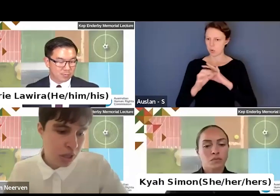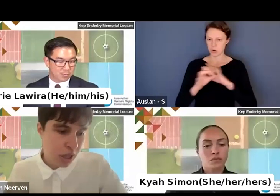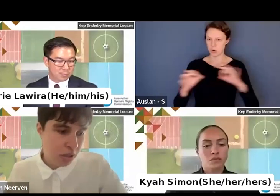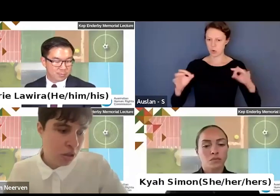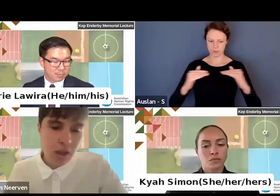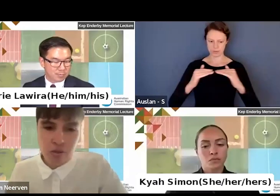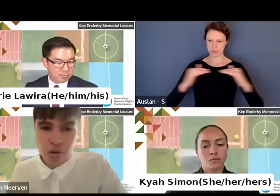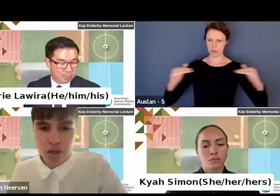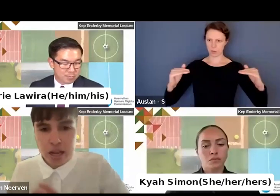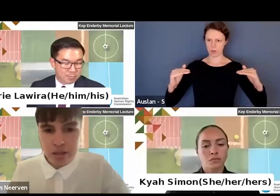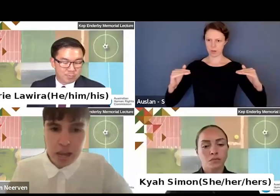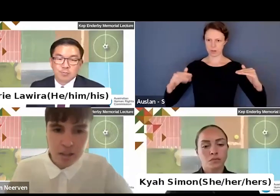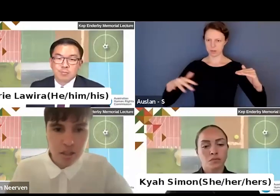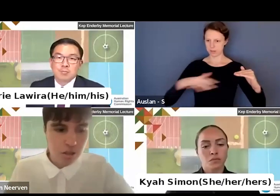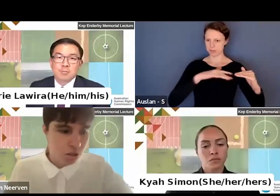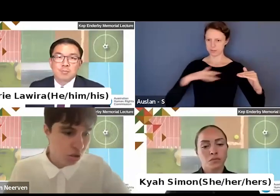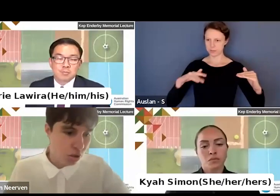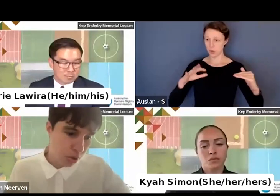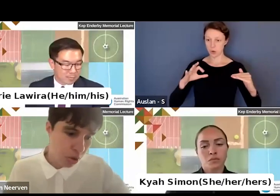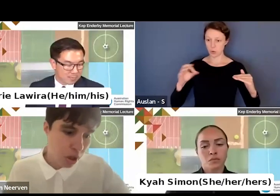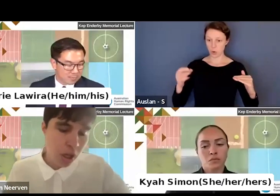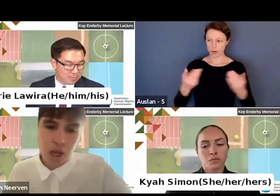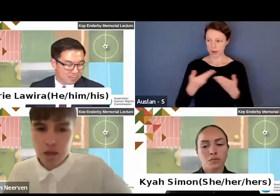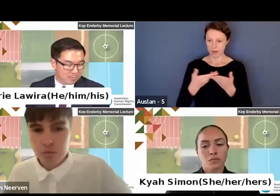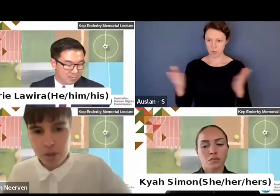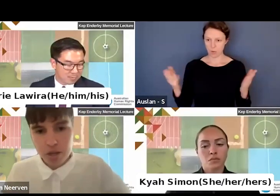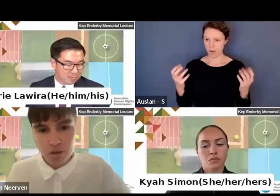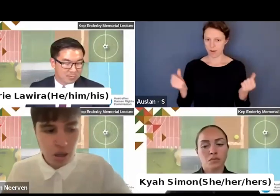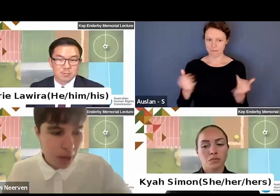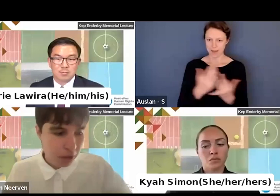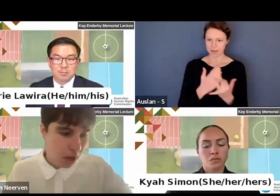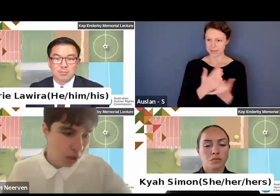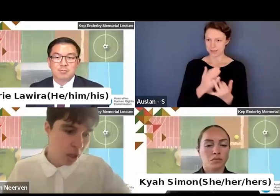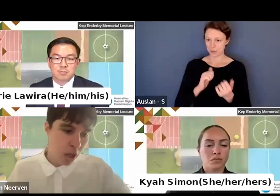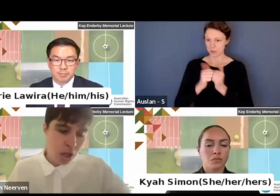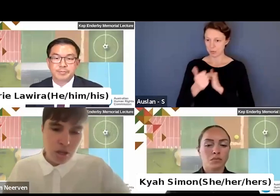in that not everyone has access to depending on their background.